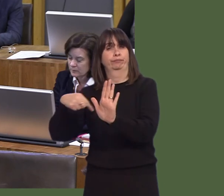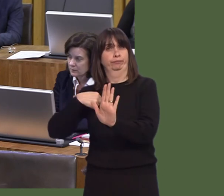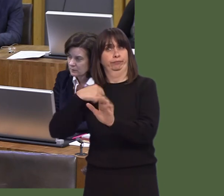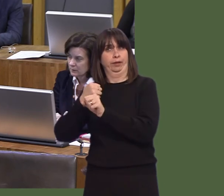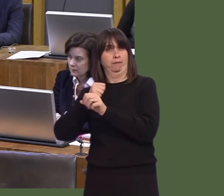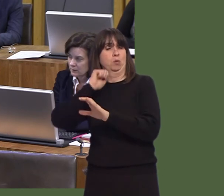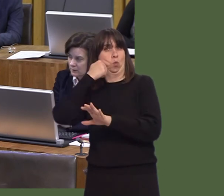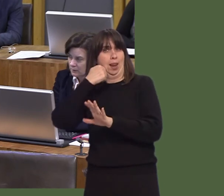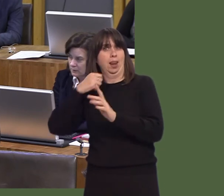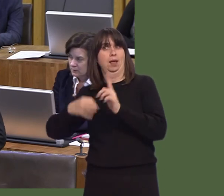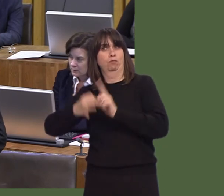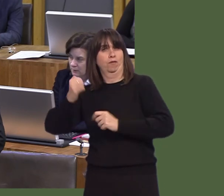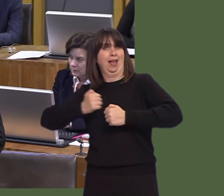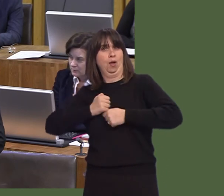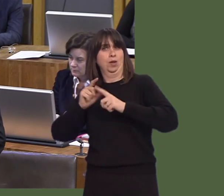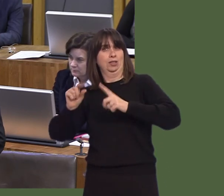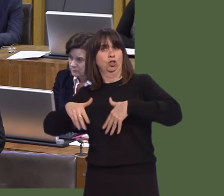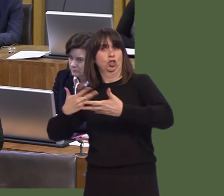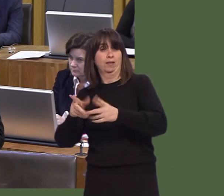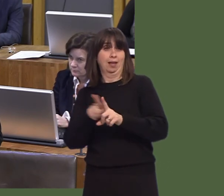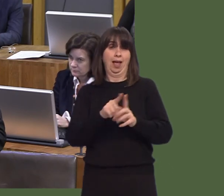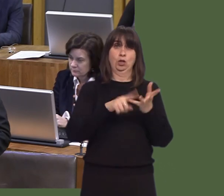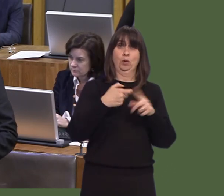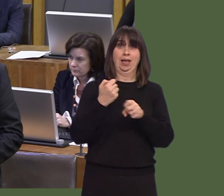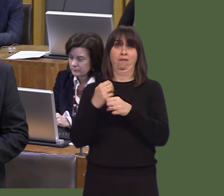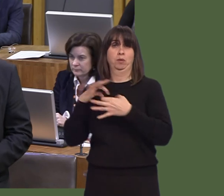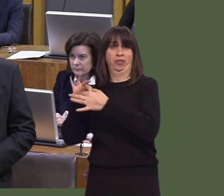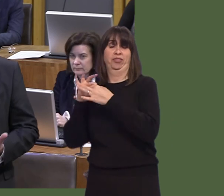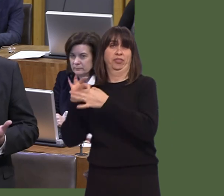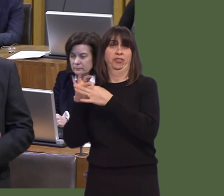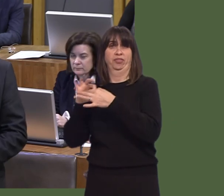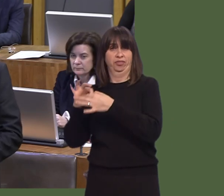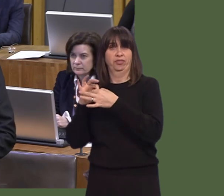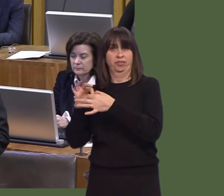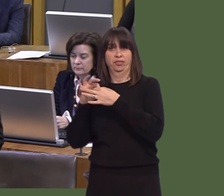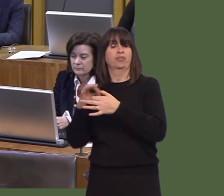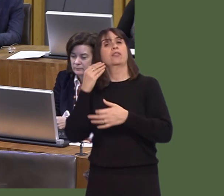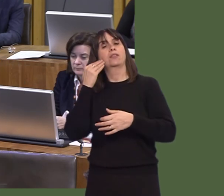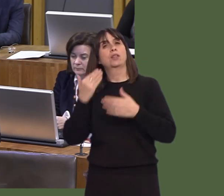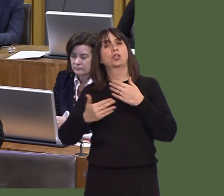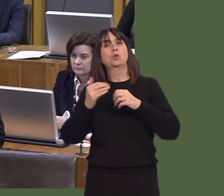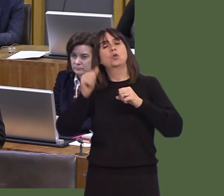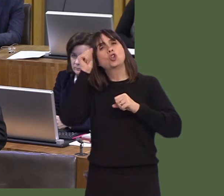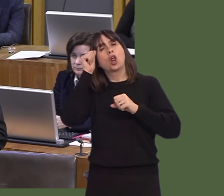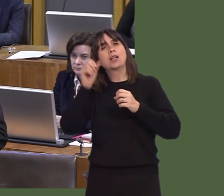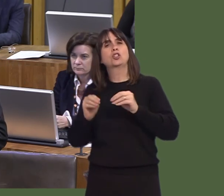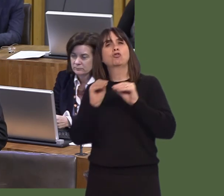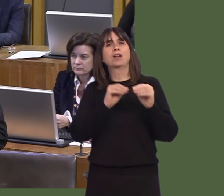sales, and we'll consider our own position in due course, but this is certainly a situation